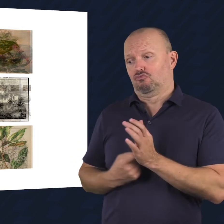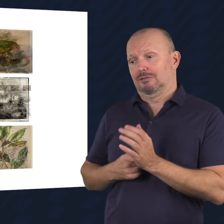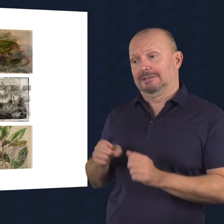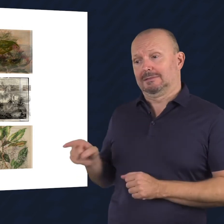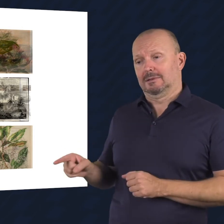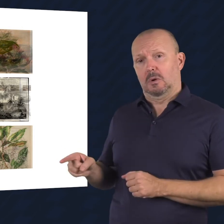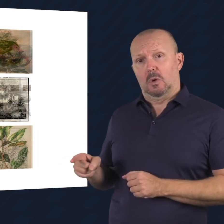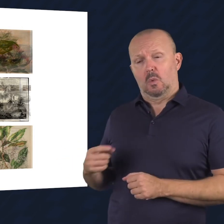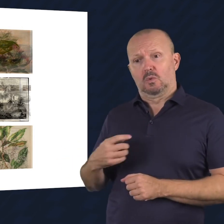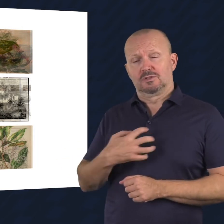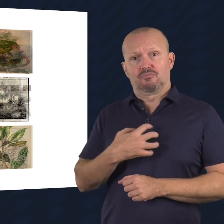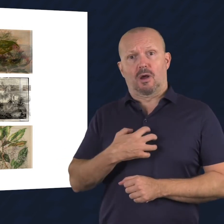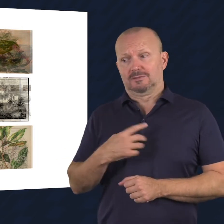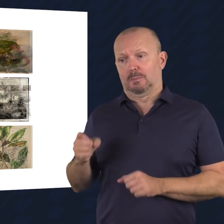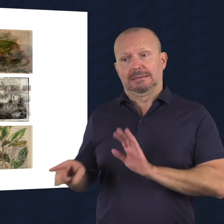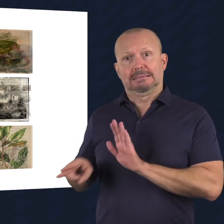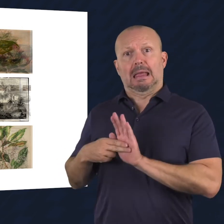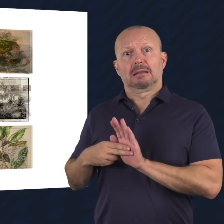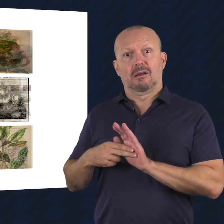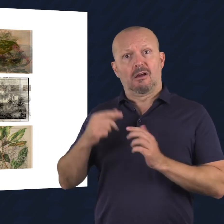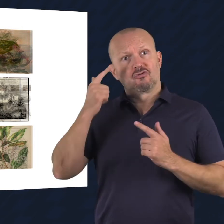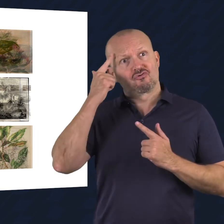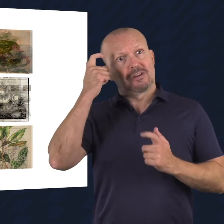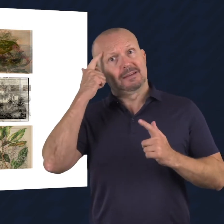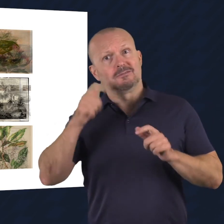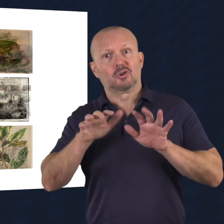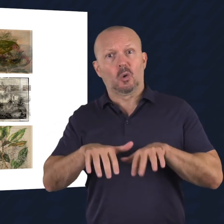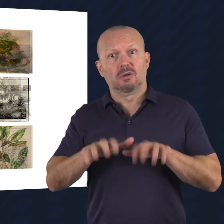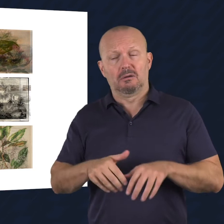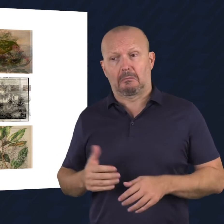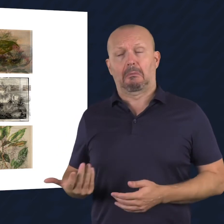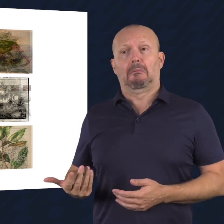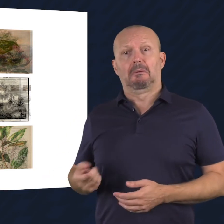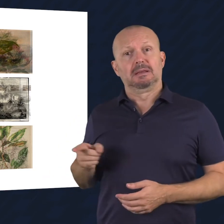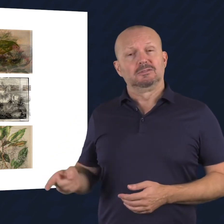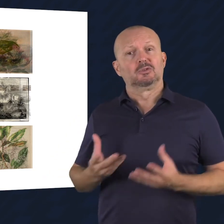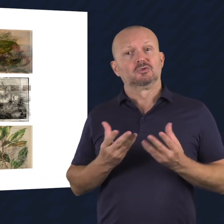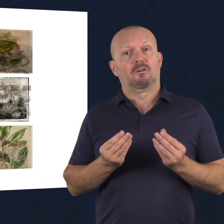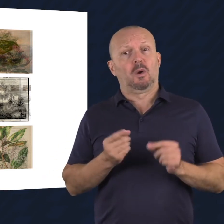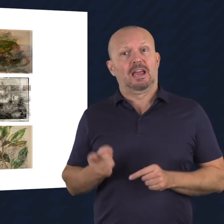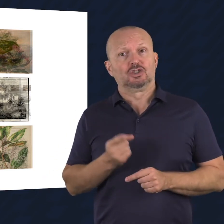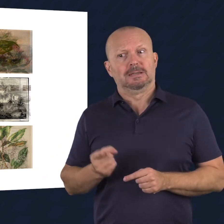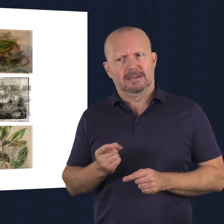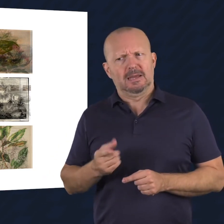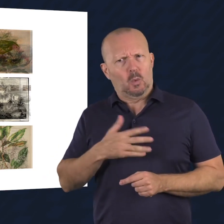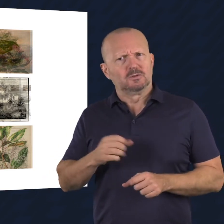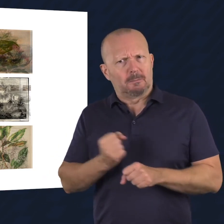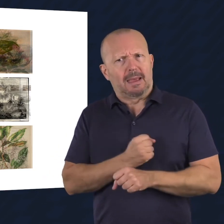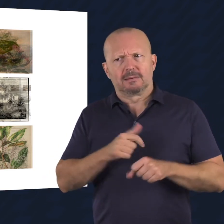At the end, Rhys was surprised to find out he was now a creative coder, a liberating experience for a software engineer deeply committed